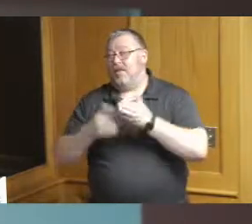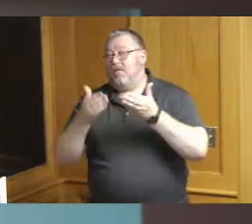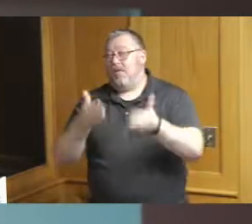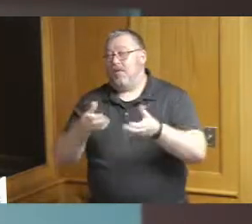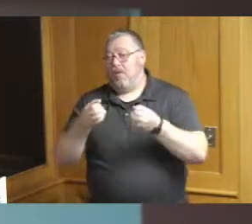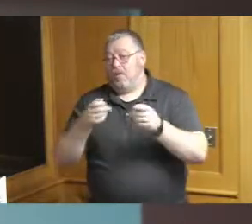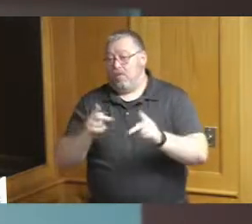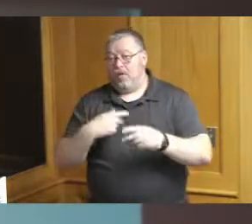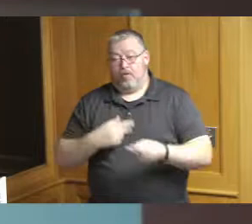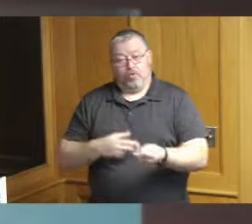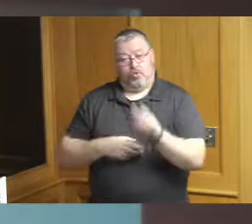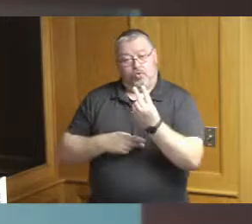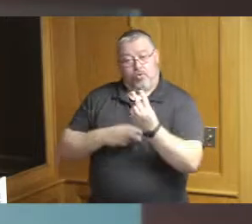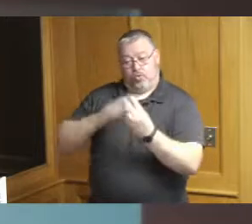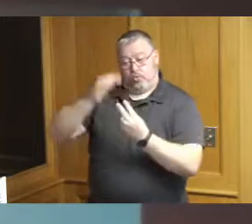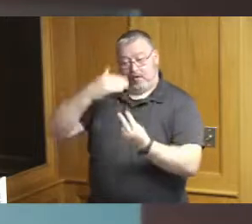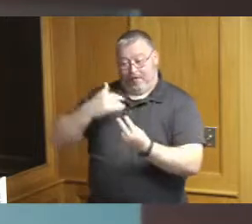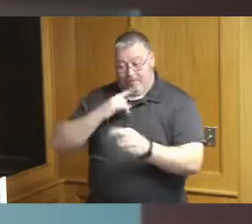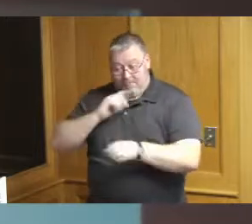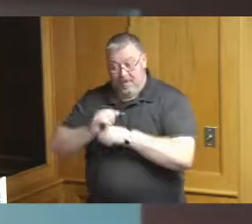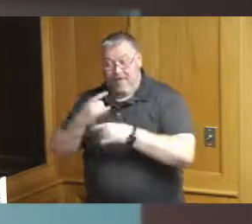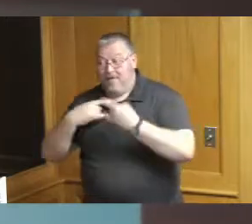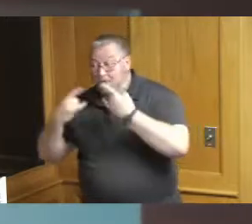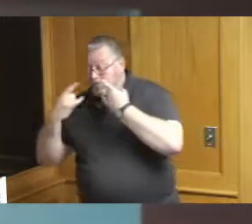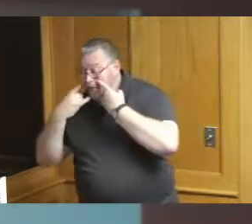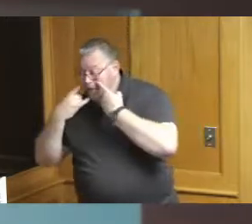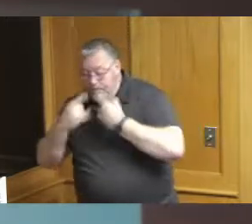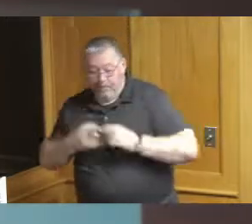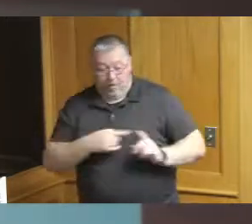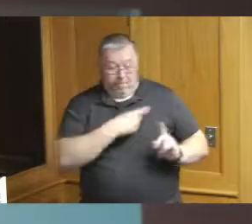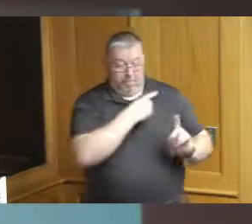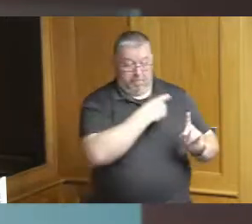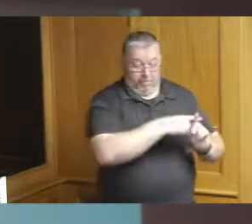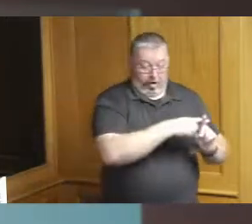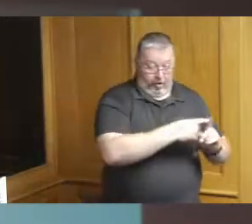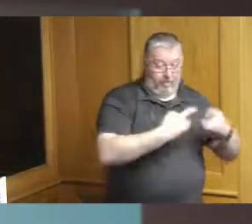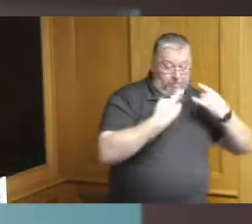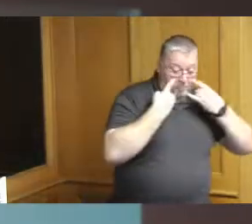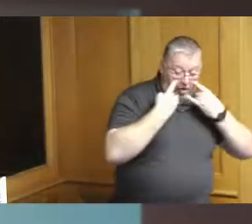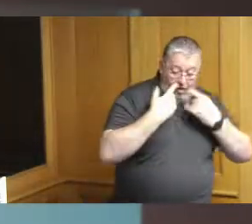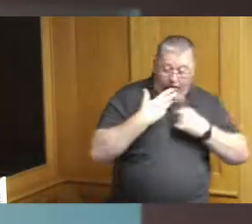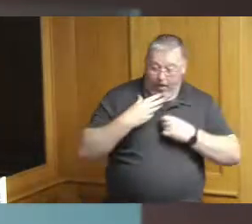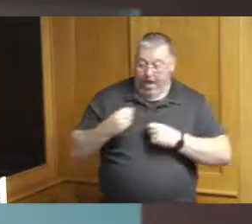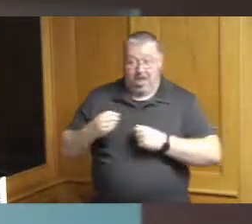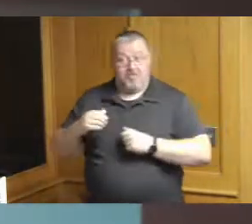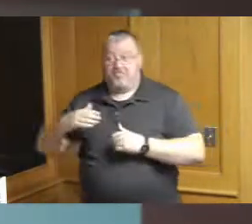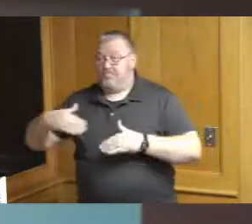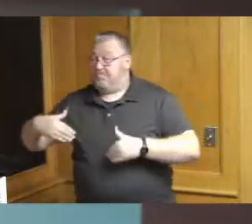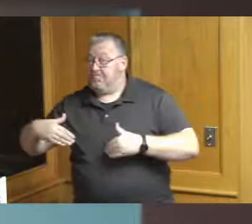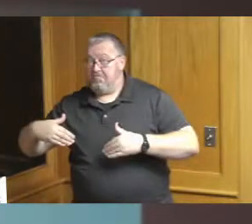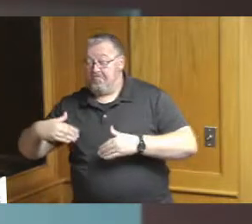two students were masked both the Covid positive case and the close contact the close contact